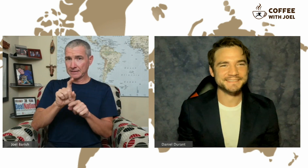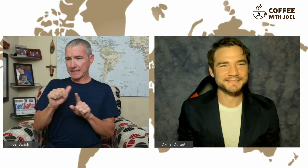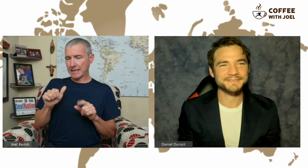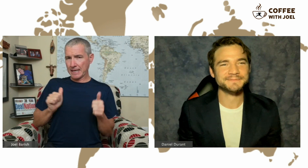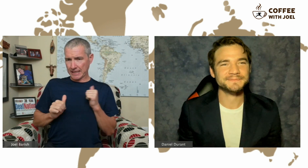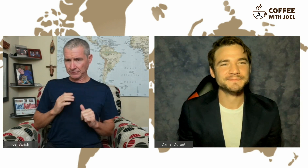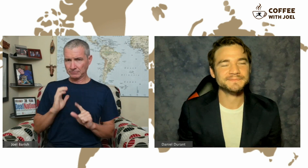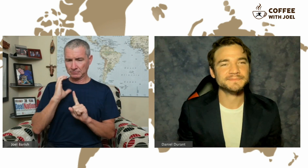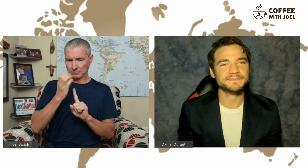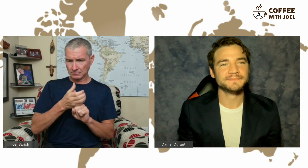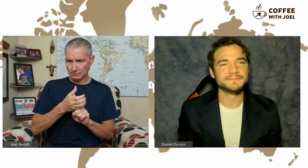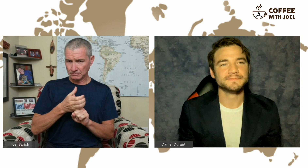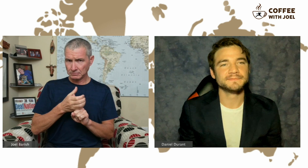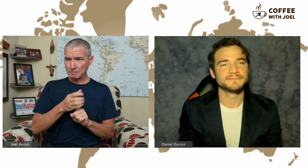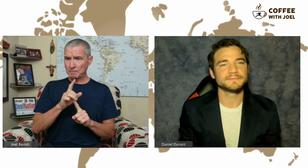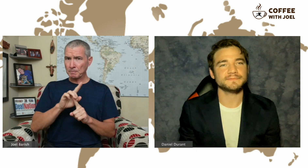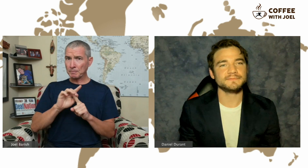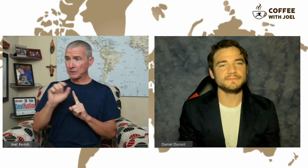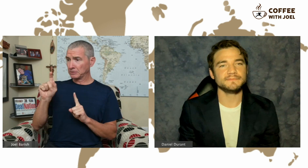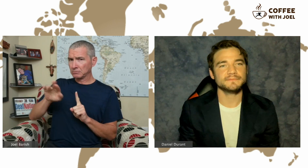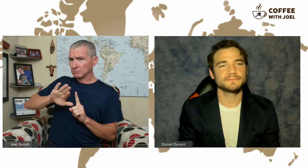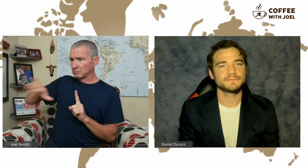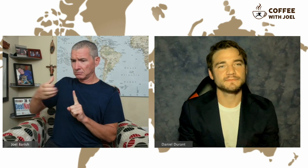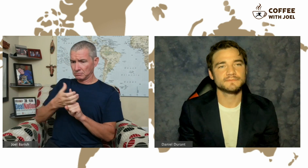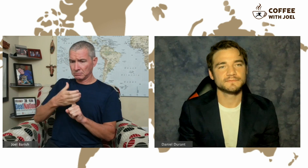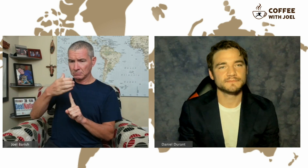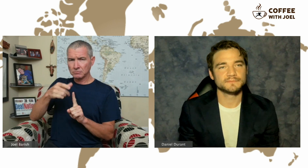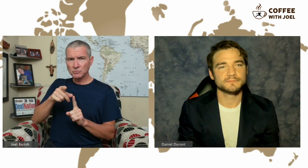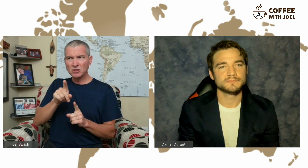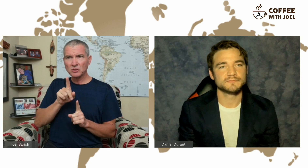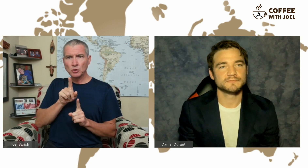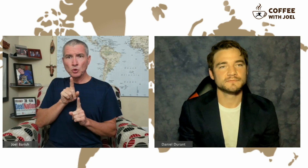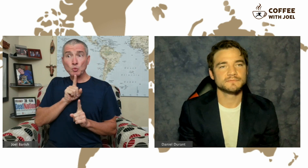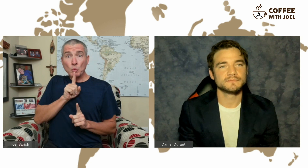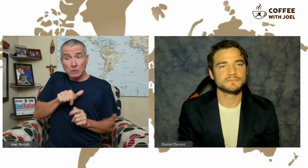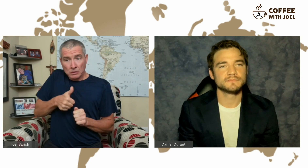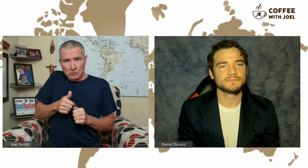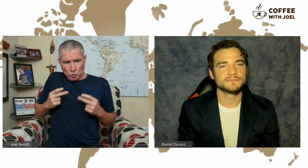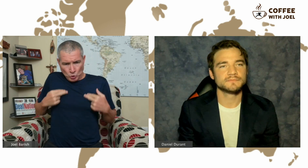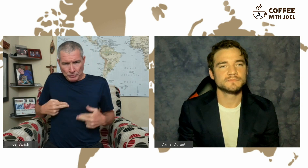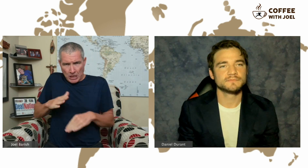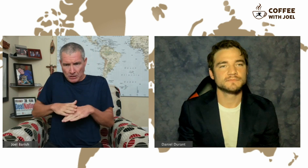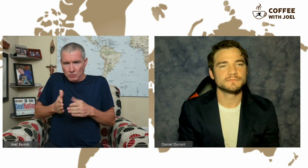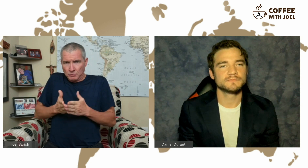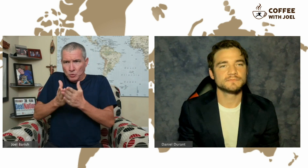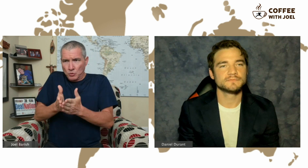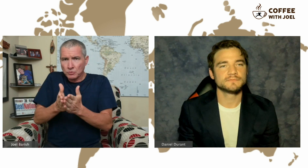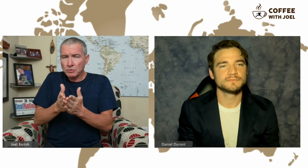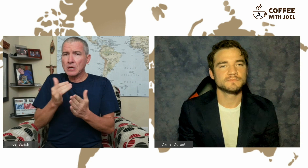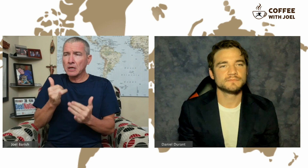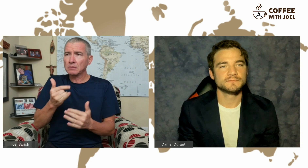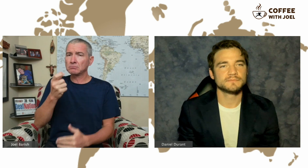Now, as an actor, the human on the boat was there but it was a role…